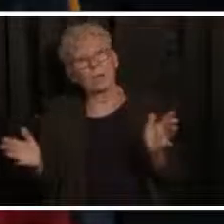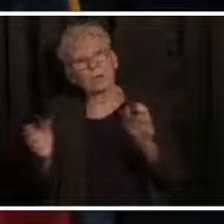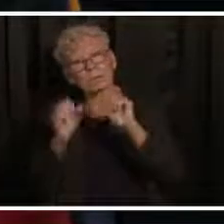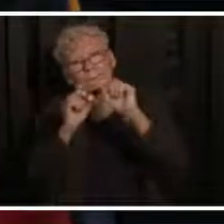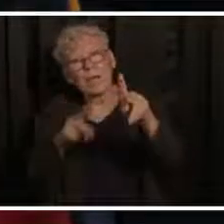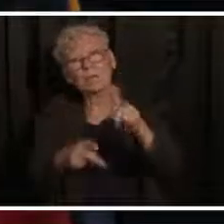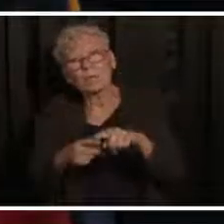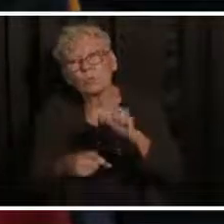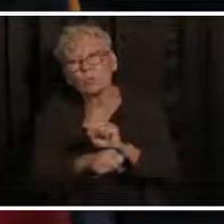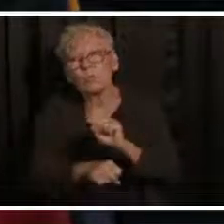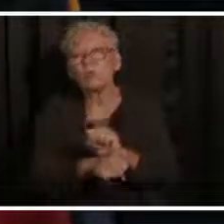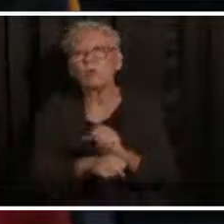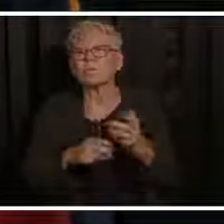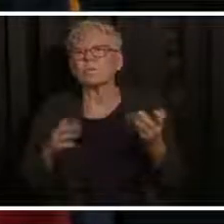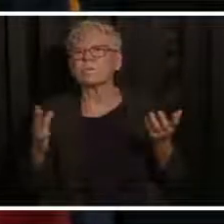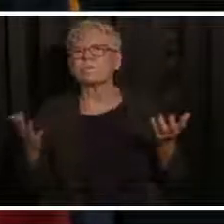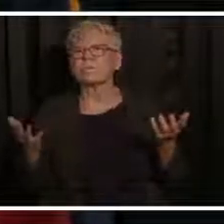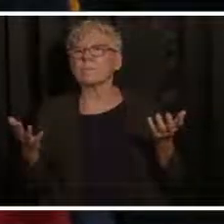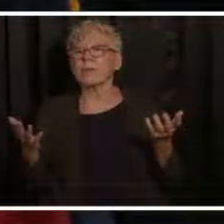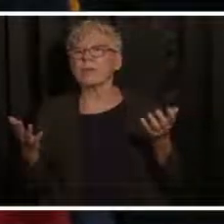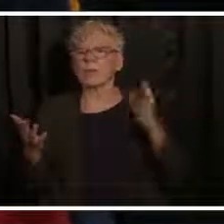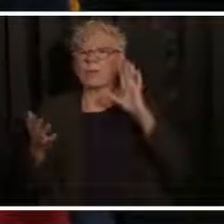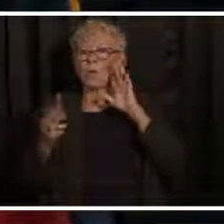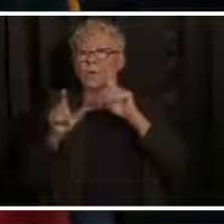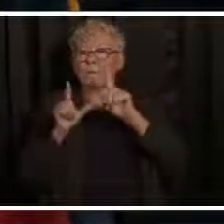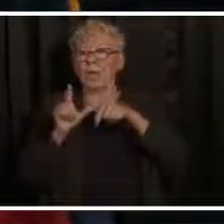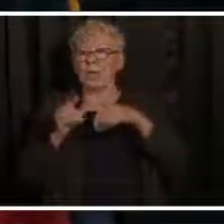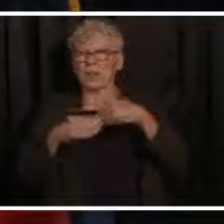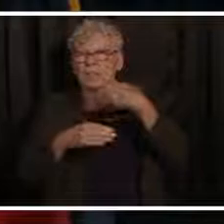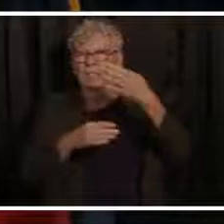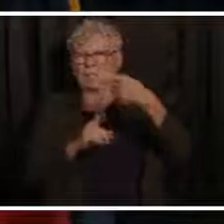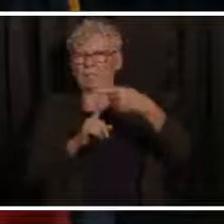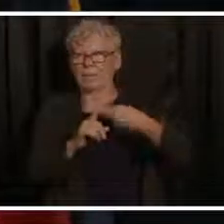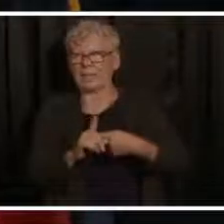offer uh and that will expire in about a month. Uh the